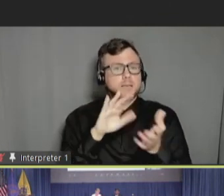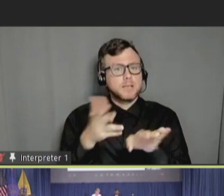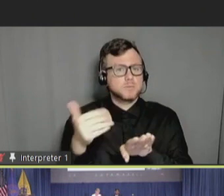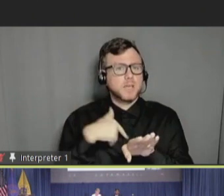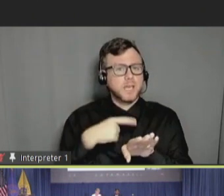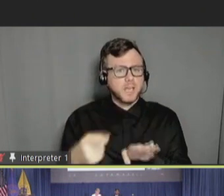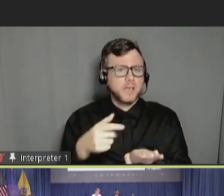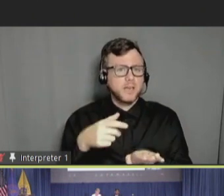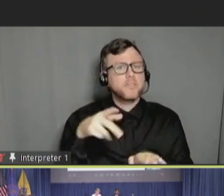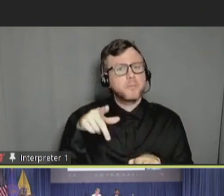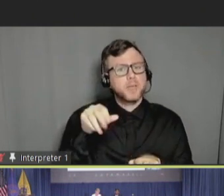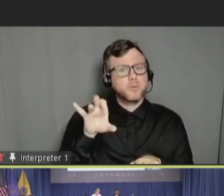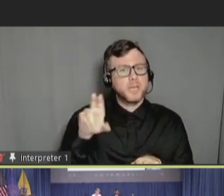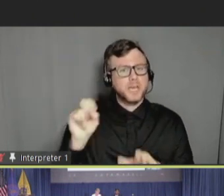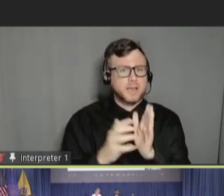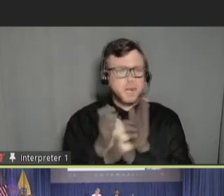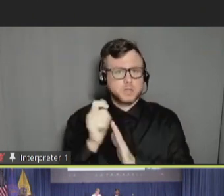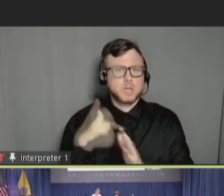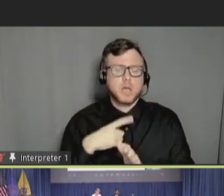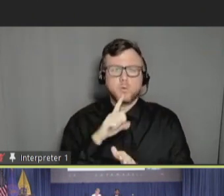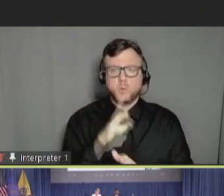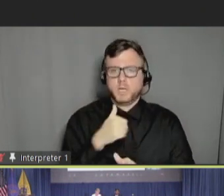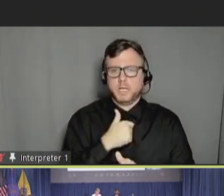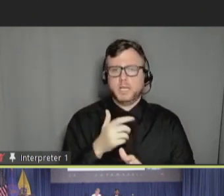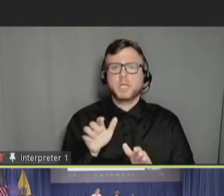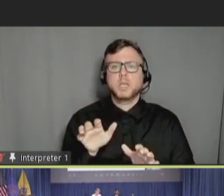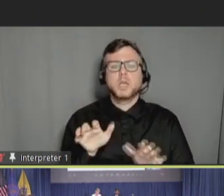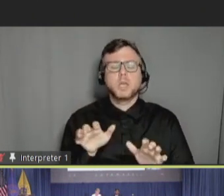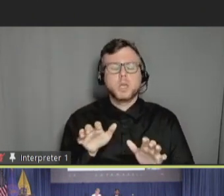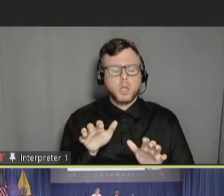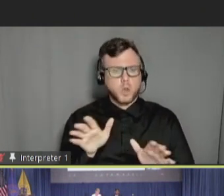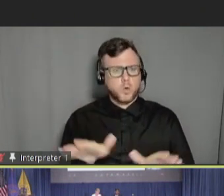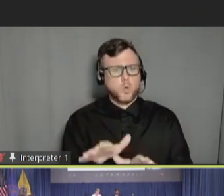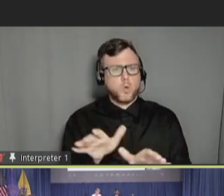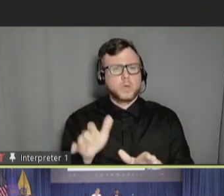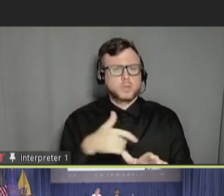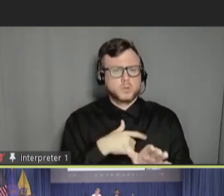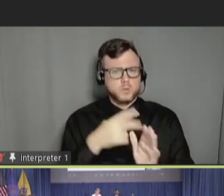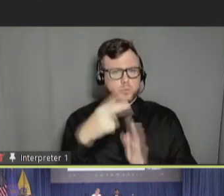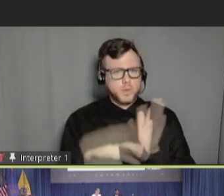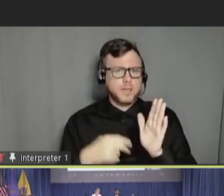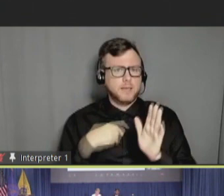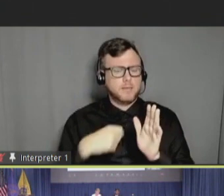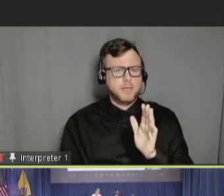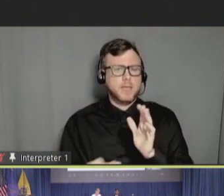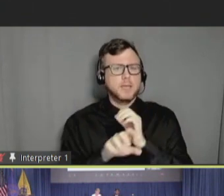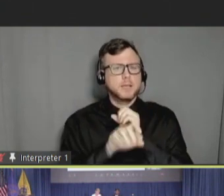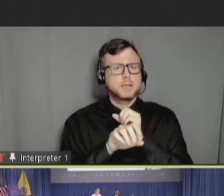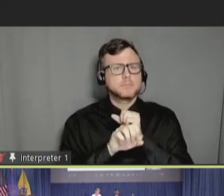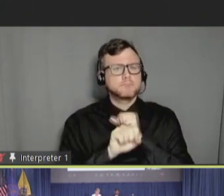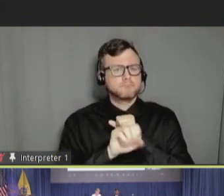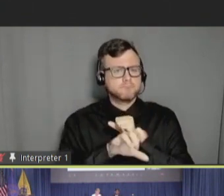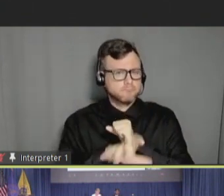I was very encouraged to read the media reports last spring. And I really -- it